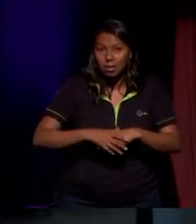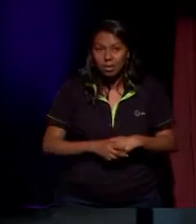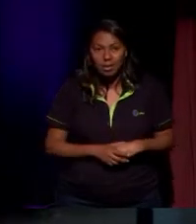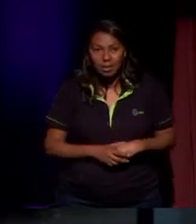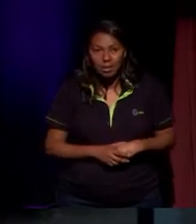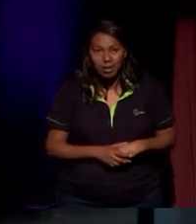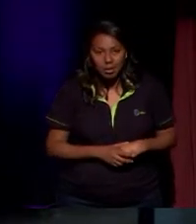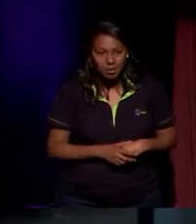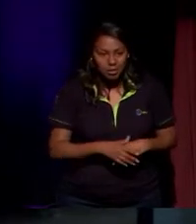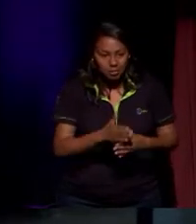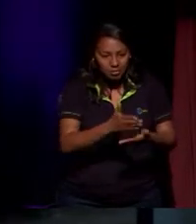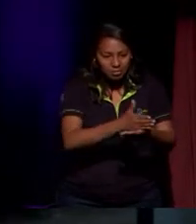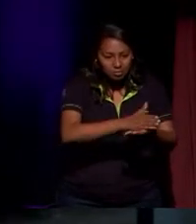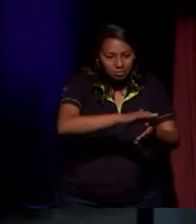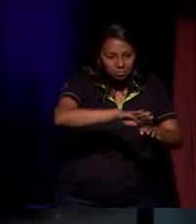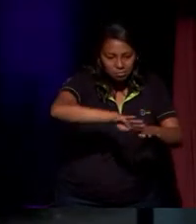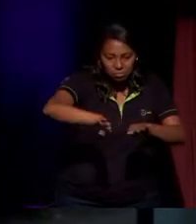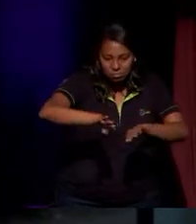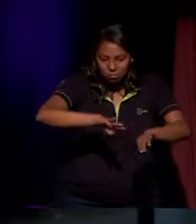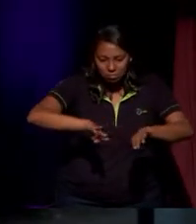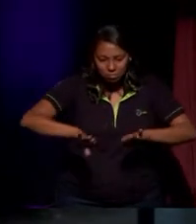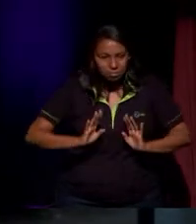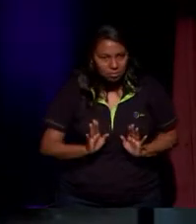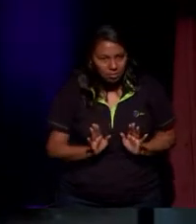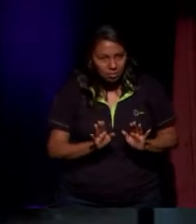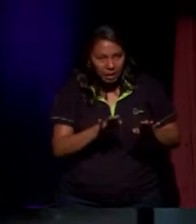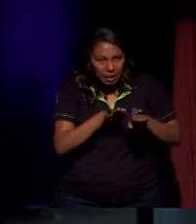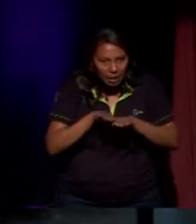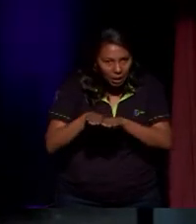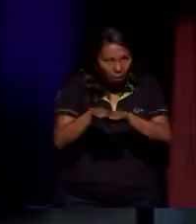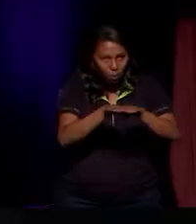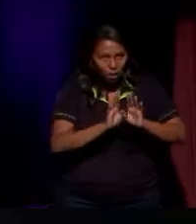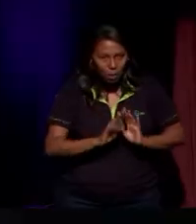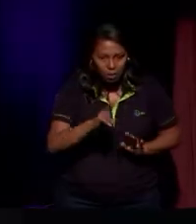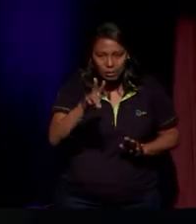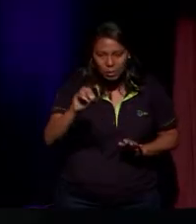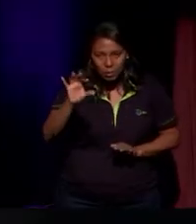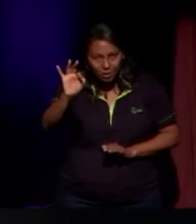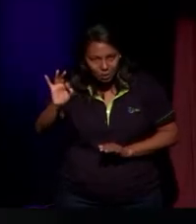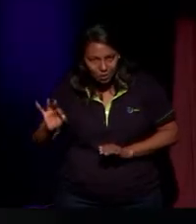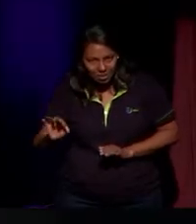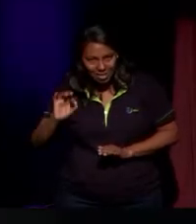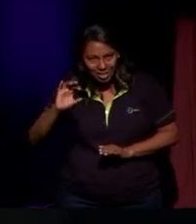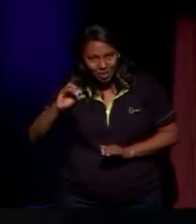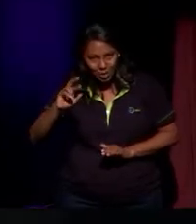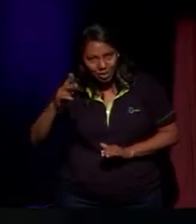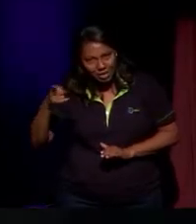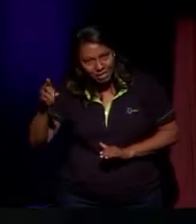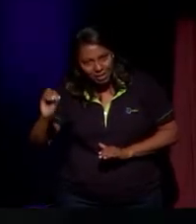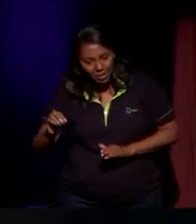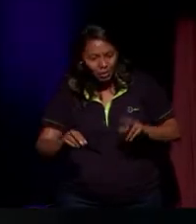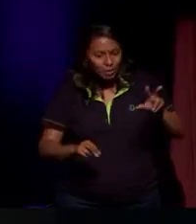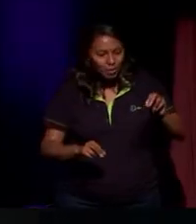so today they are equally divided, 50% for Christians and 50% for Muslims,